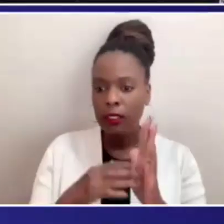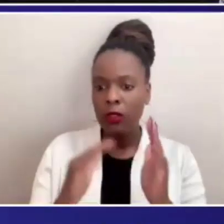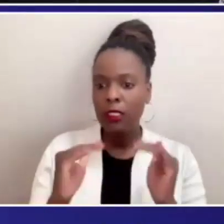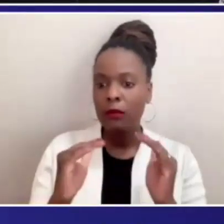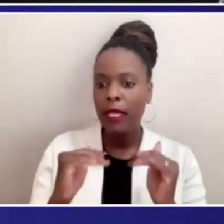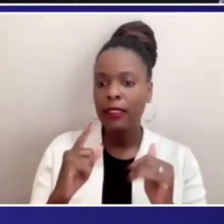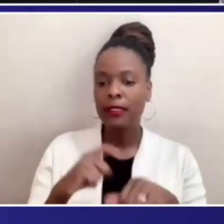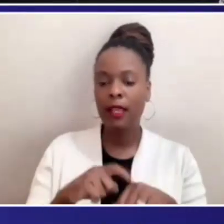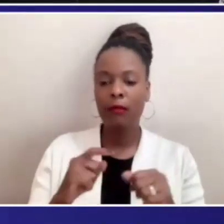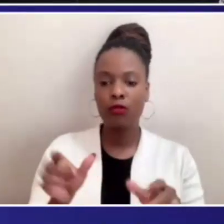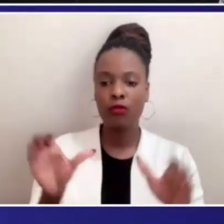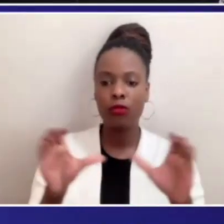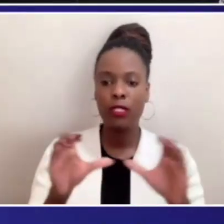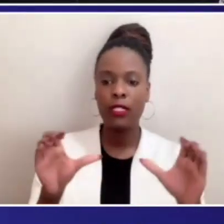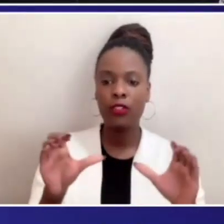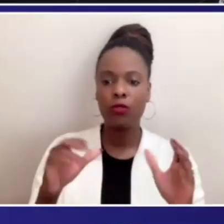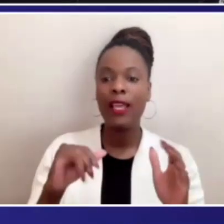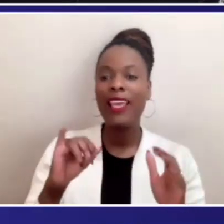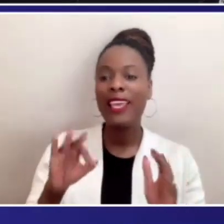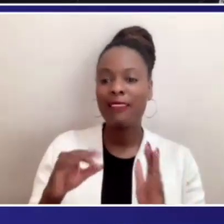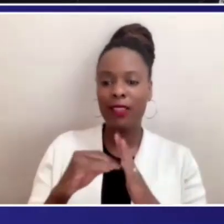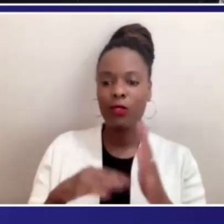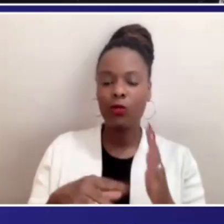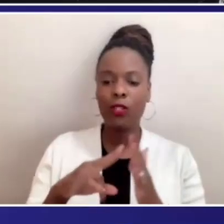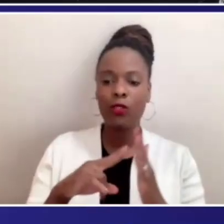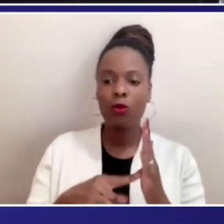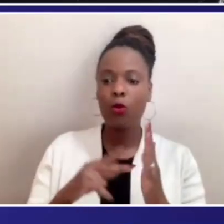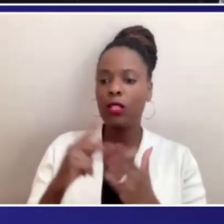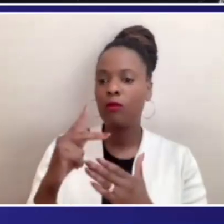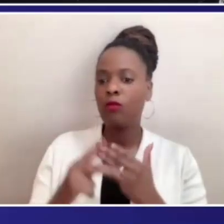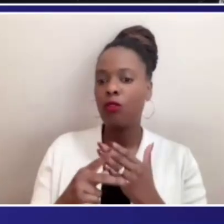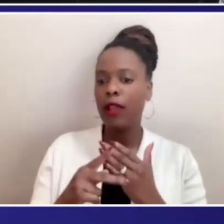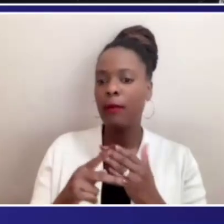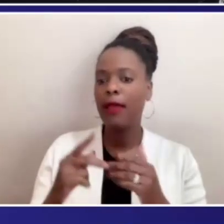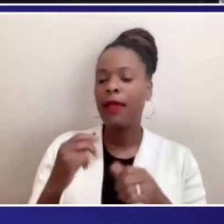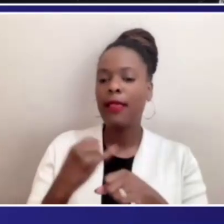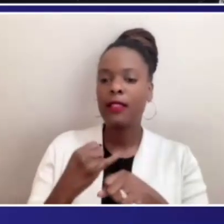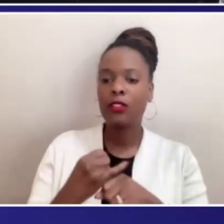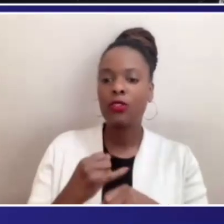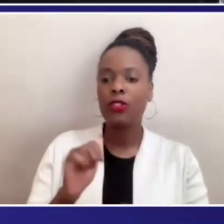2026 and received a Direct Loan prior to July 1, 2026 for such program of study.